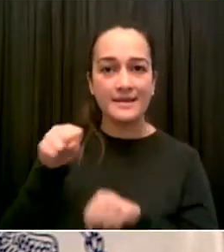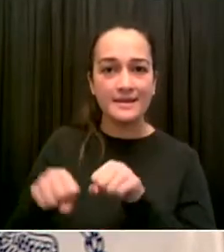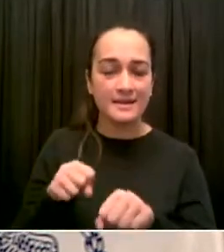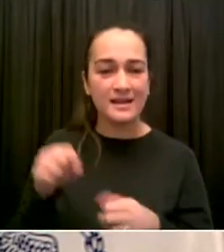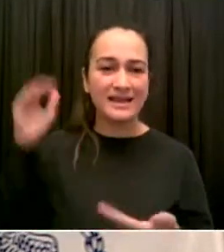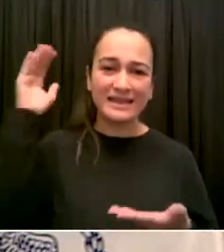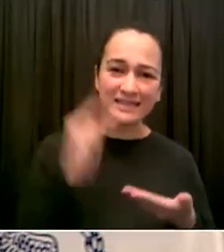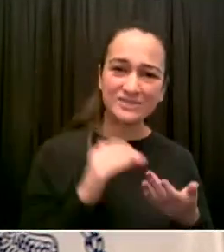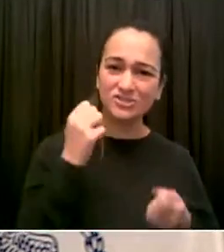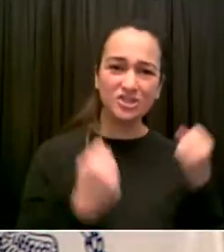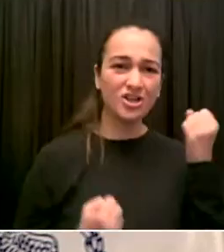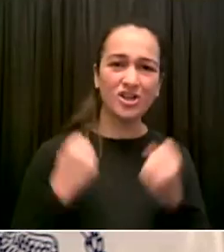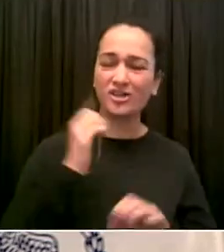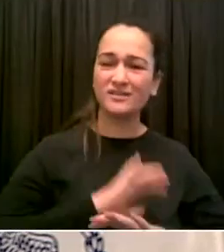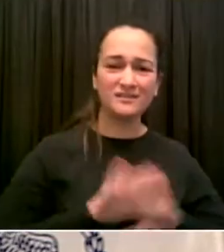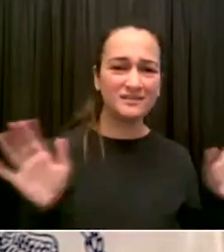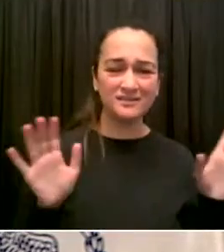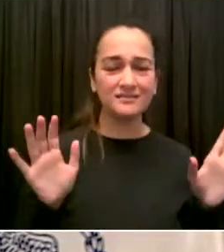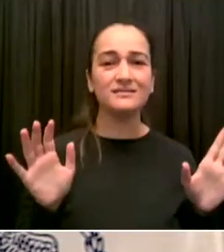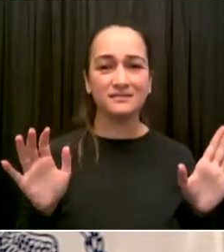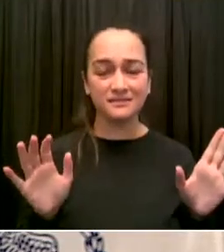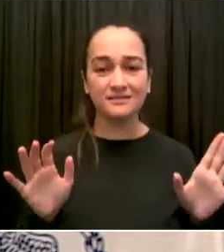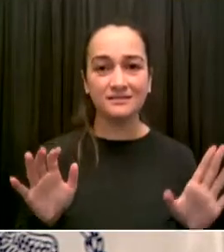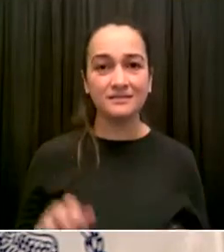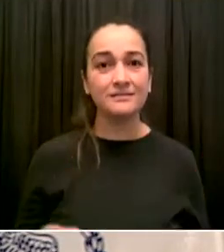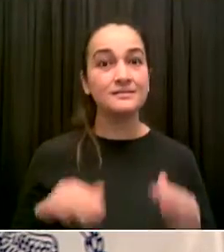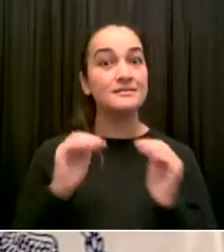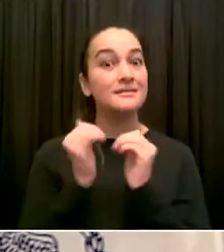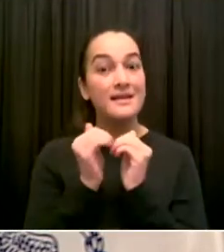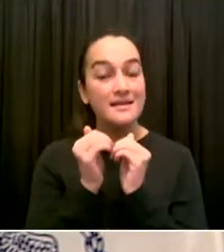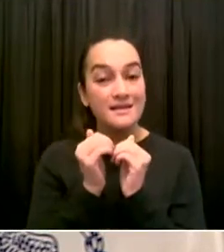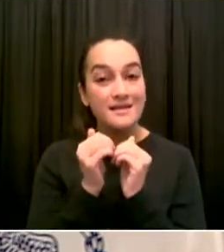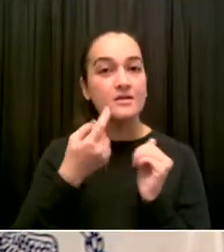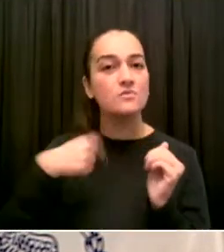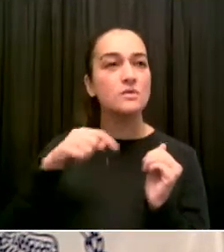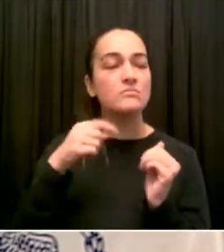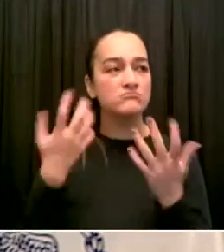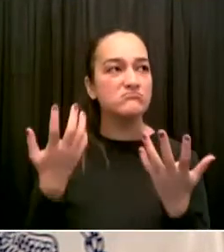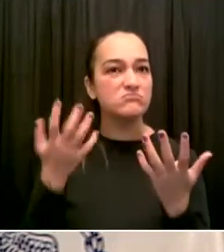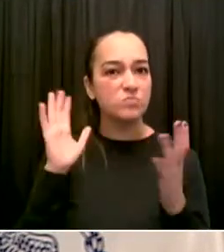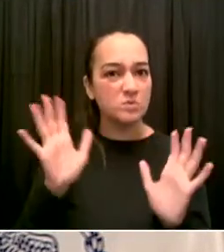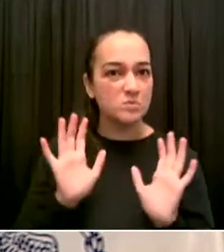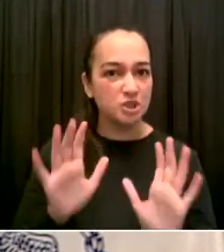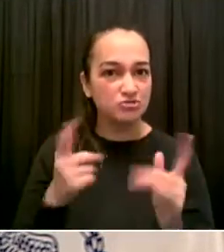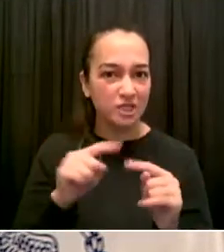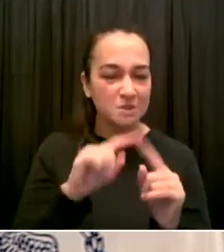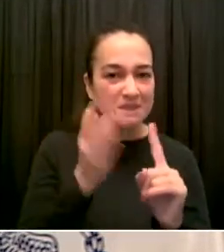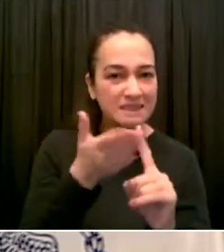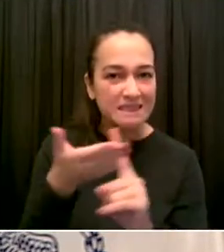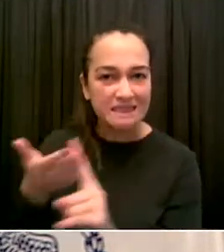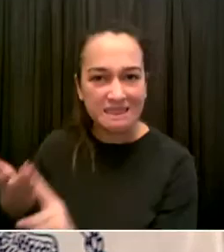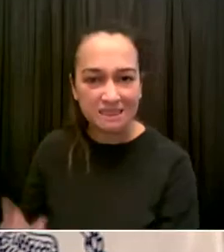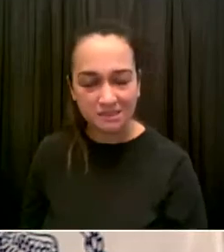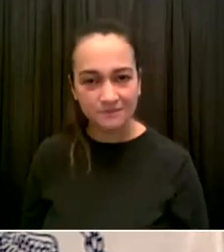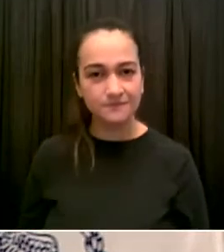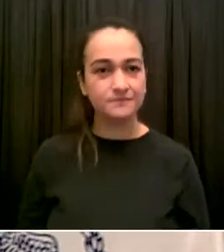BICYCLES IN THE CITY AND EXPERIENCE ALL THE ALTERNATIVE